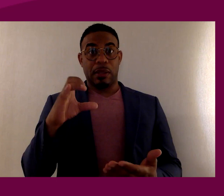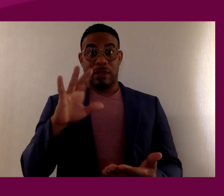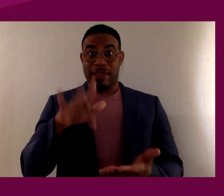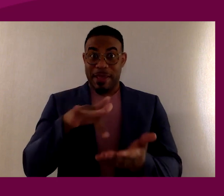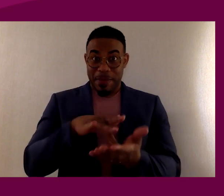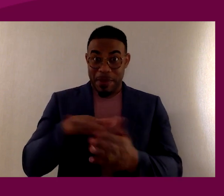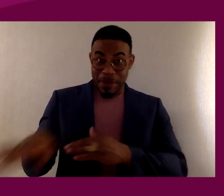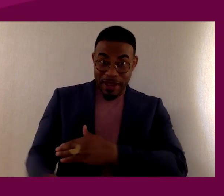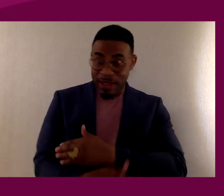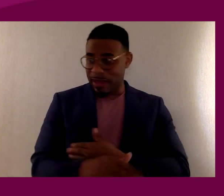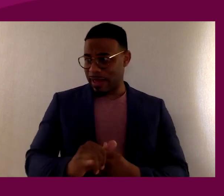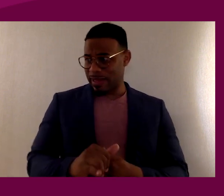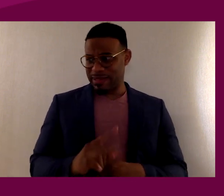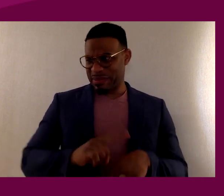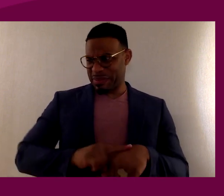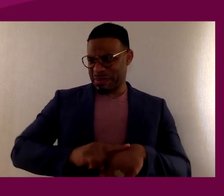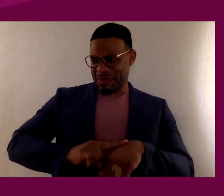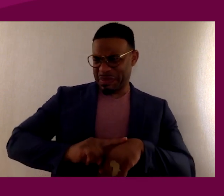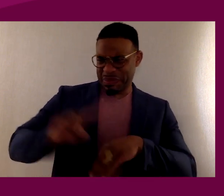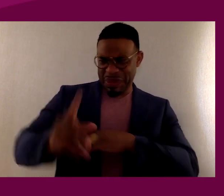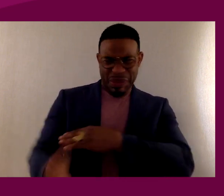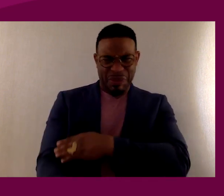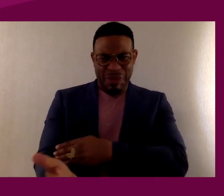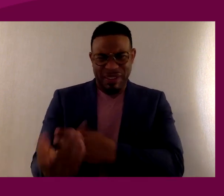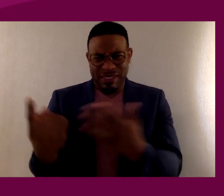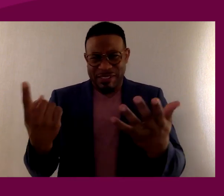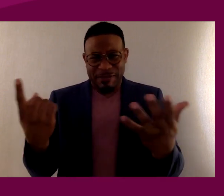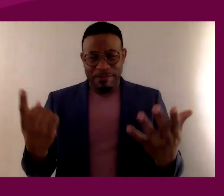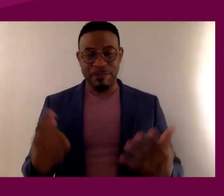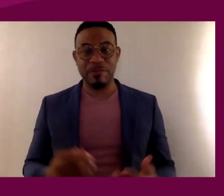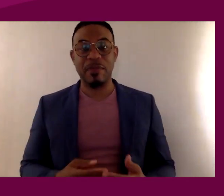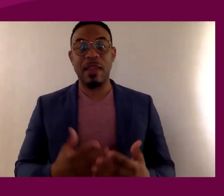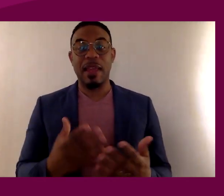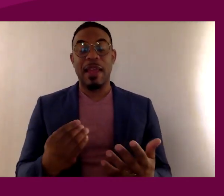landed in Washington, D.C. in the middle of the night, one o'clock in the morning,